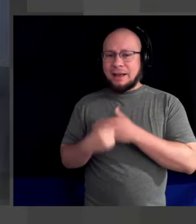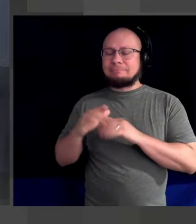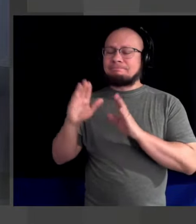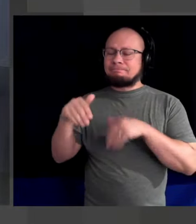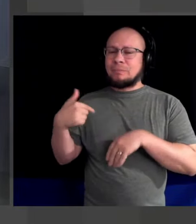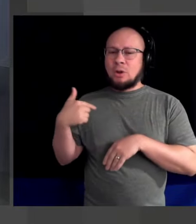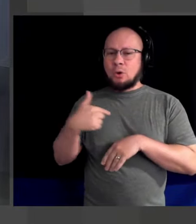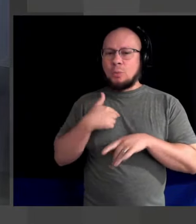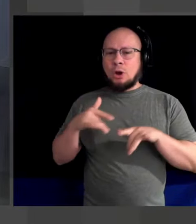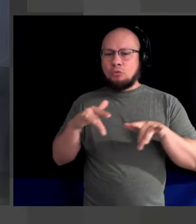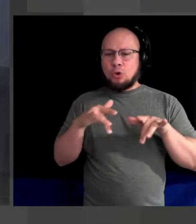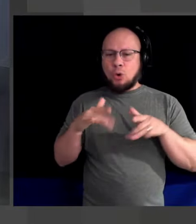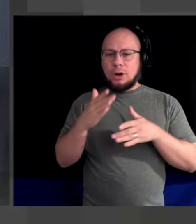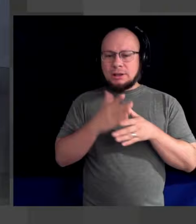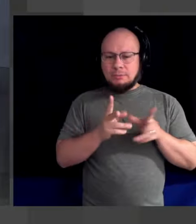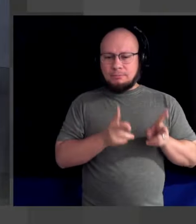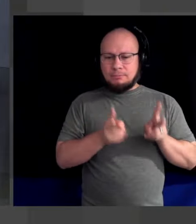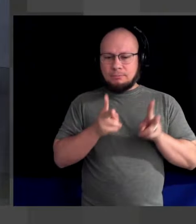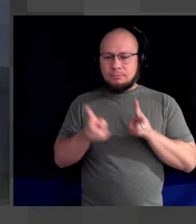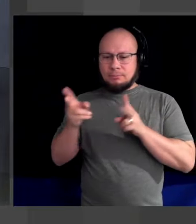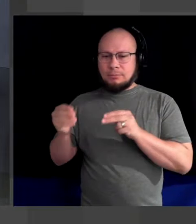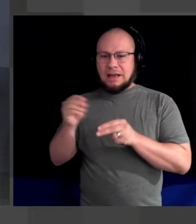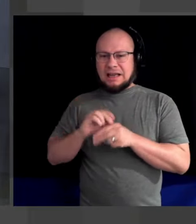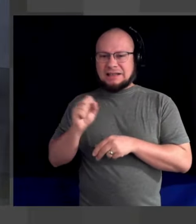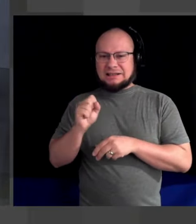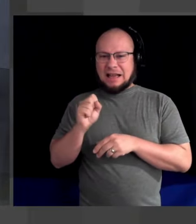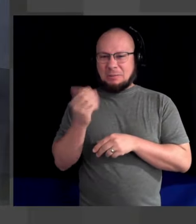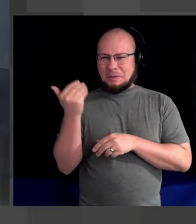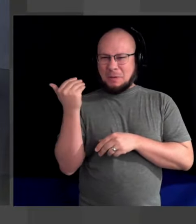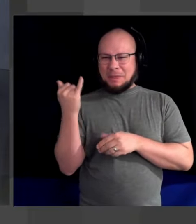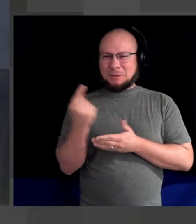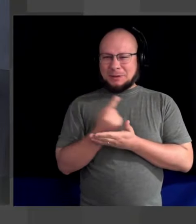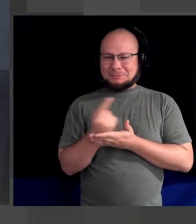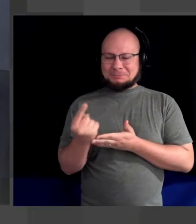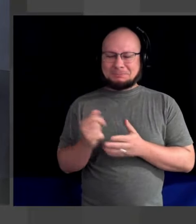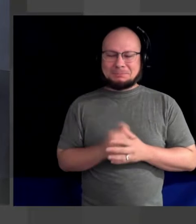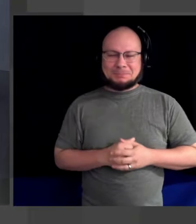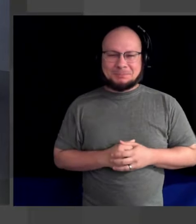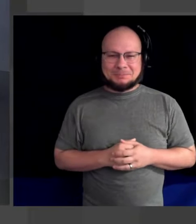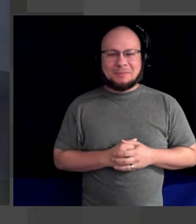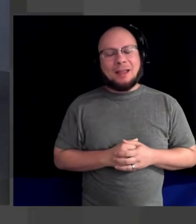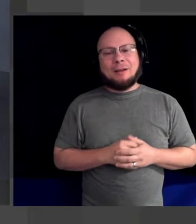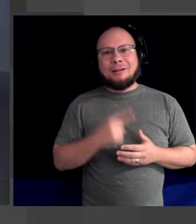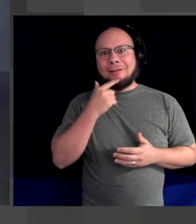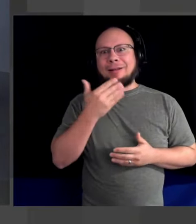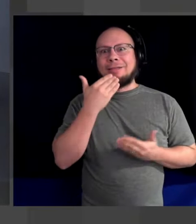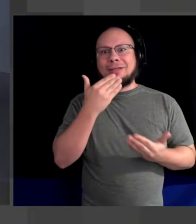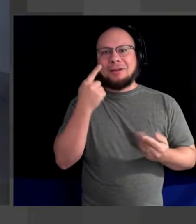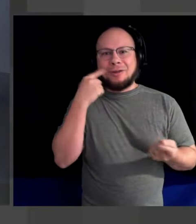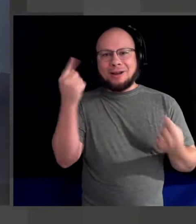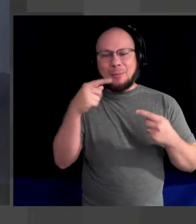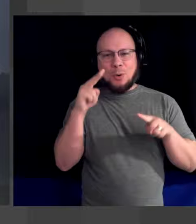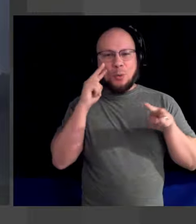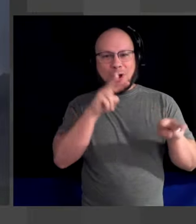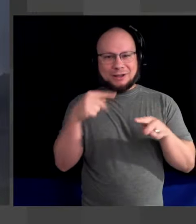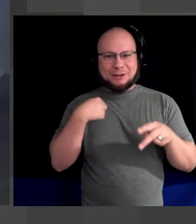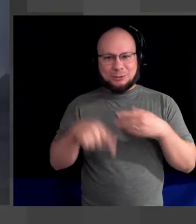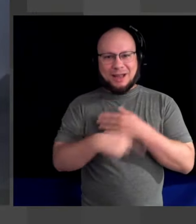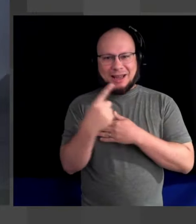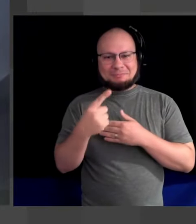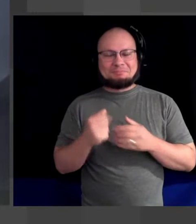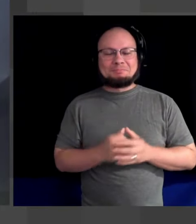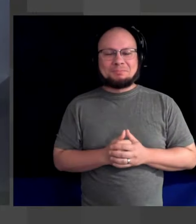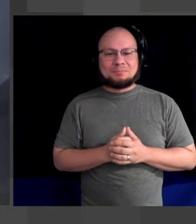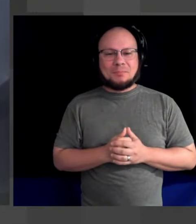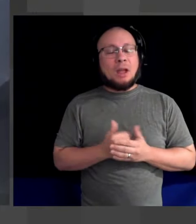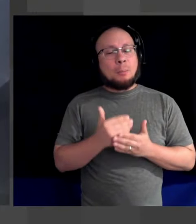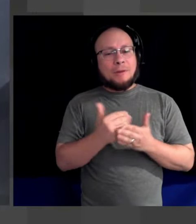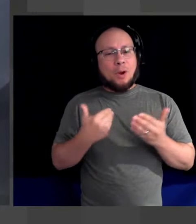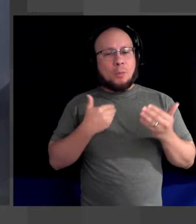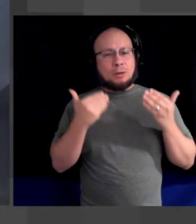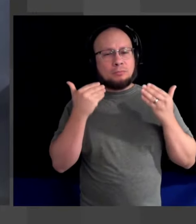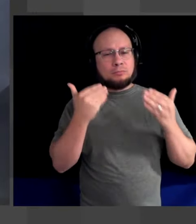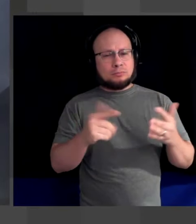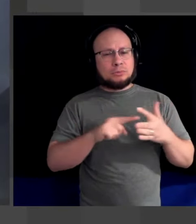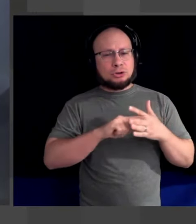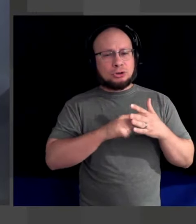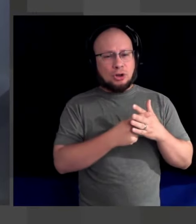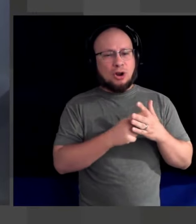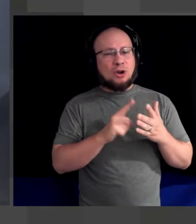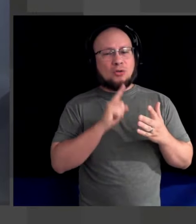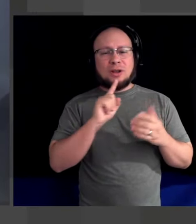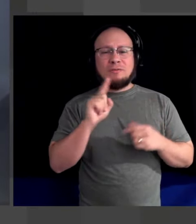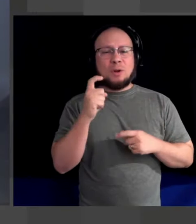RECORDED THE MINECRAFT EARTH AND